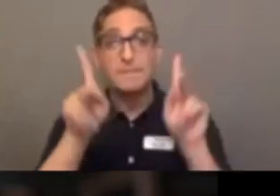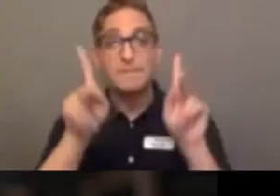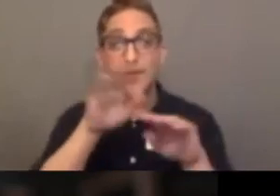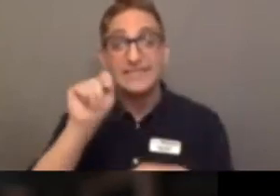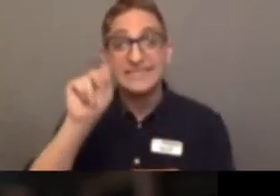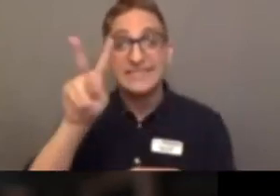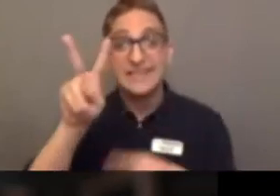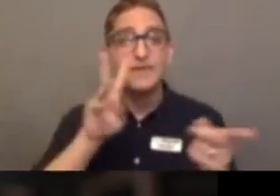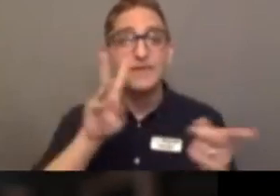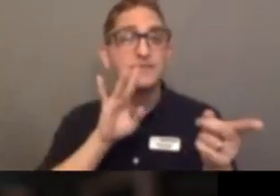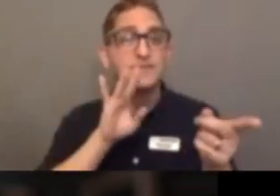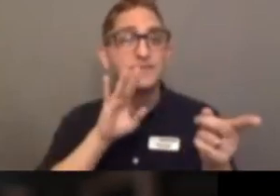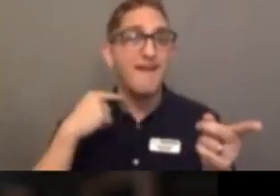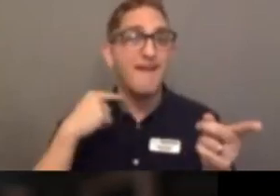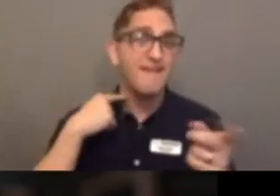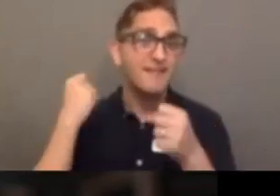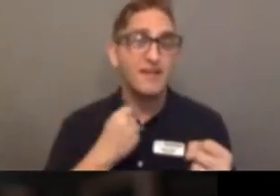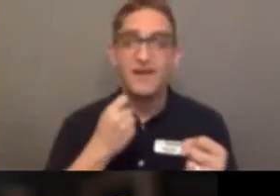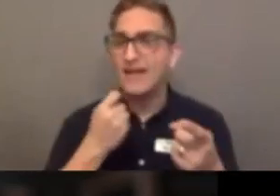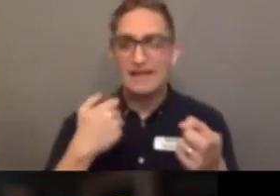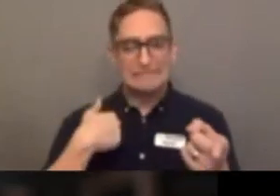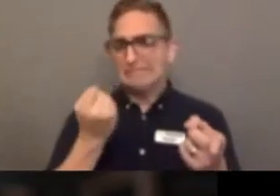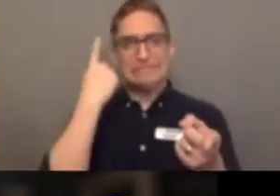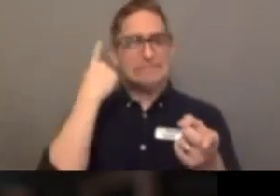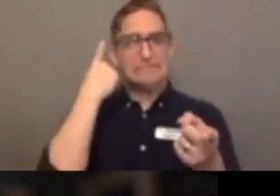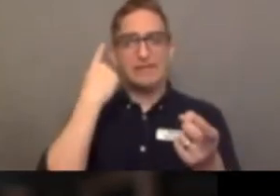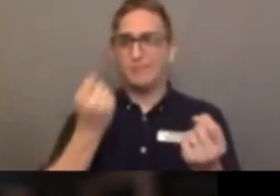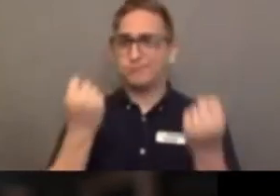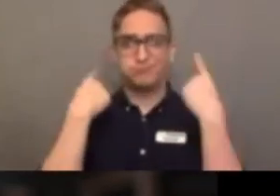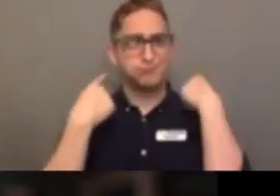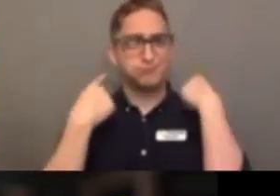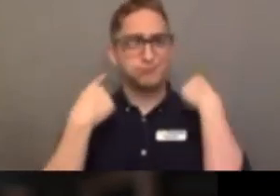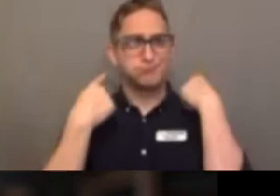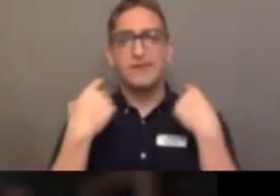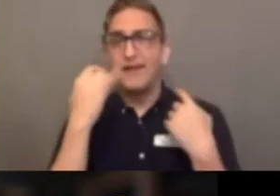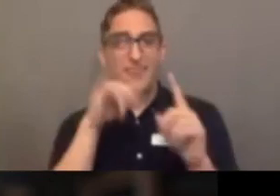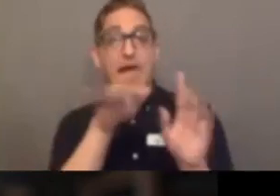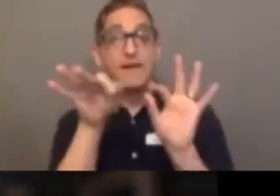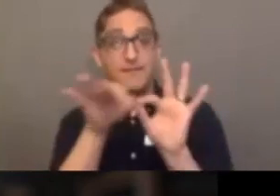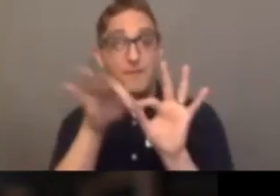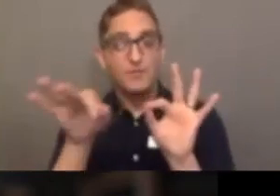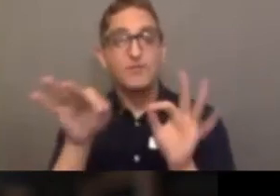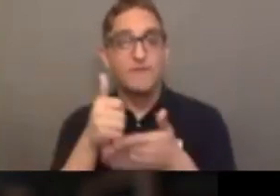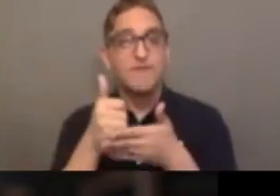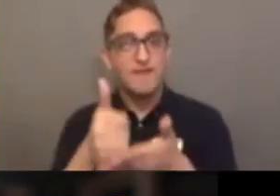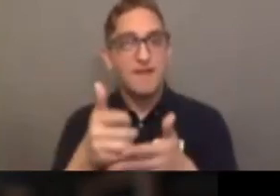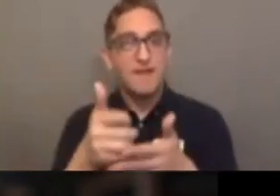an accent that you don't completely understand. Captioning turns out to be this really powerful